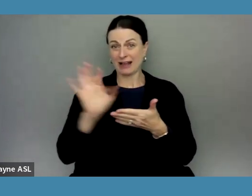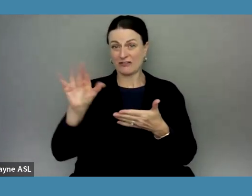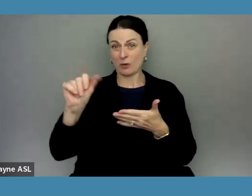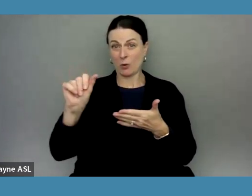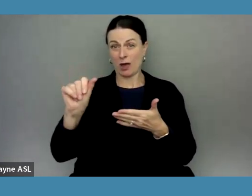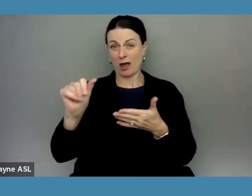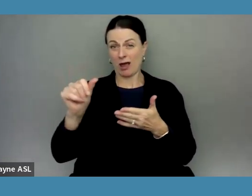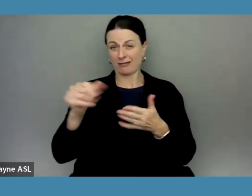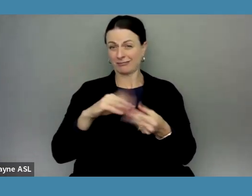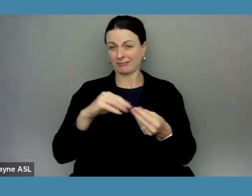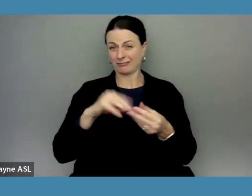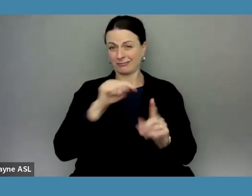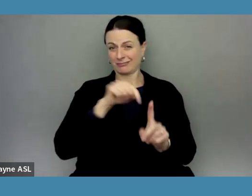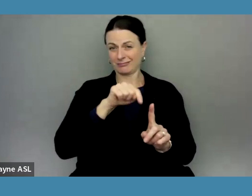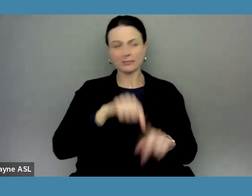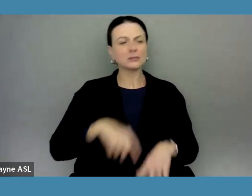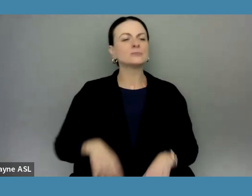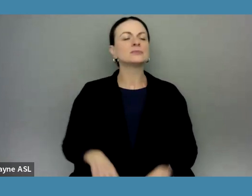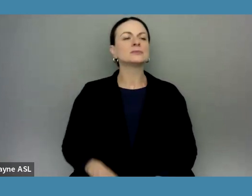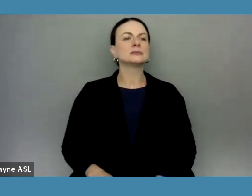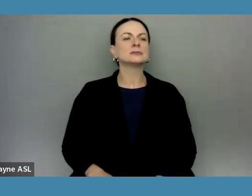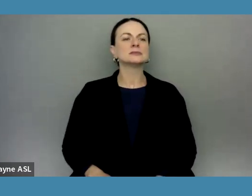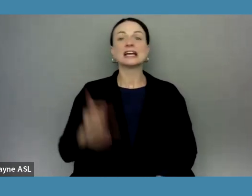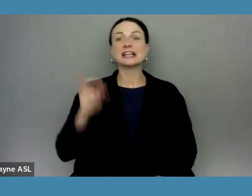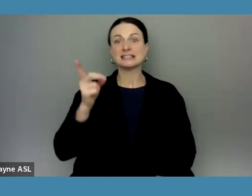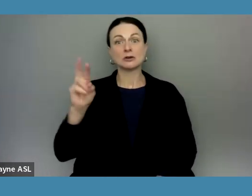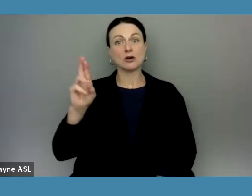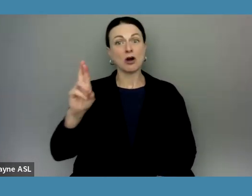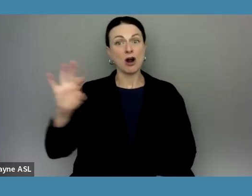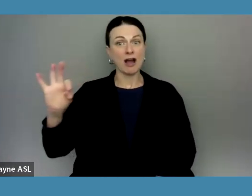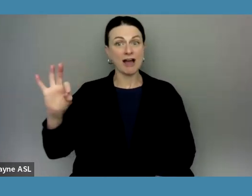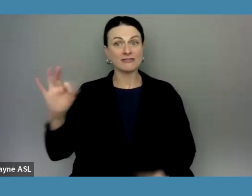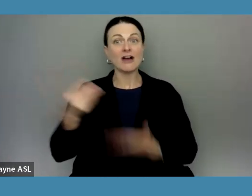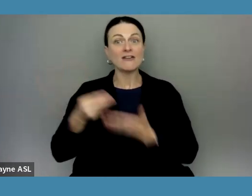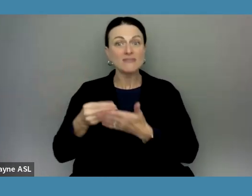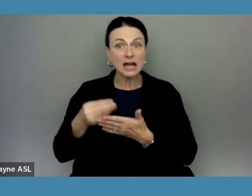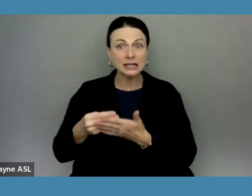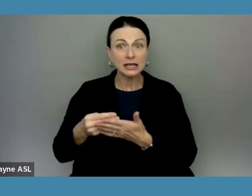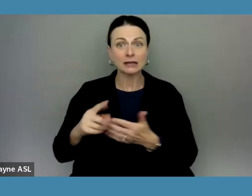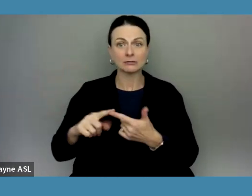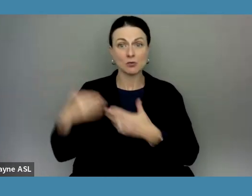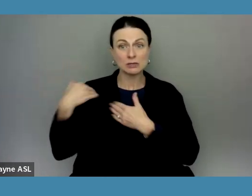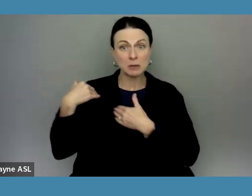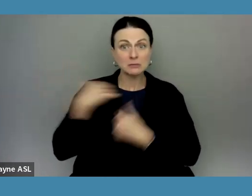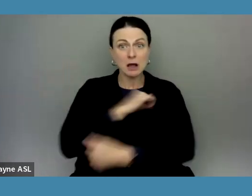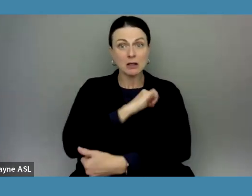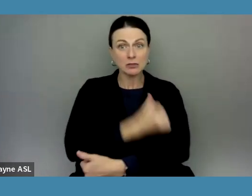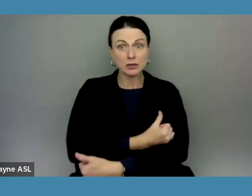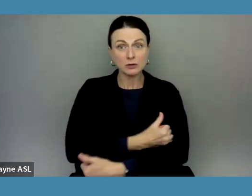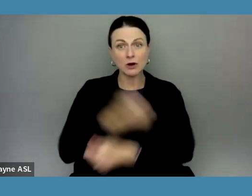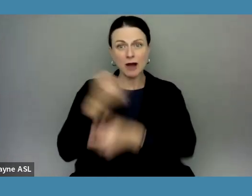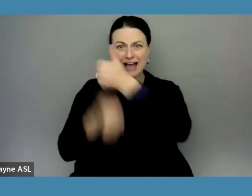Disability Rights Florida gets our funding, responsibility and authority under nine federal programs